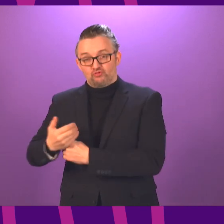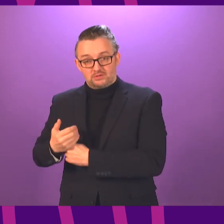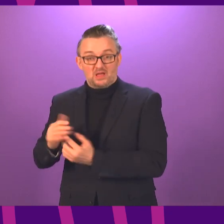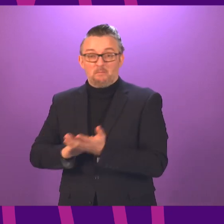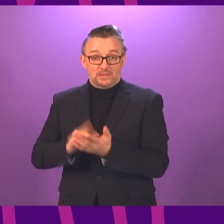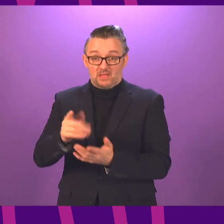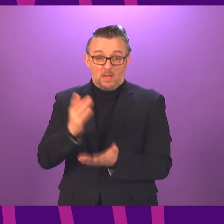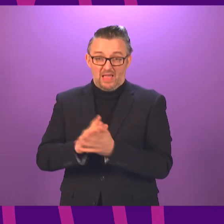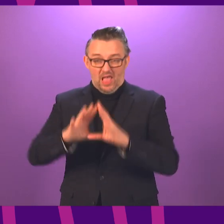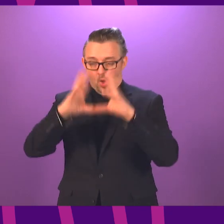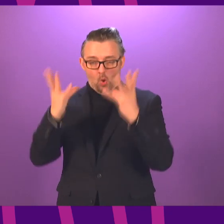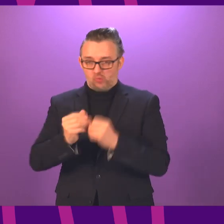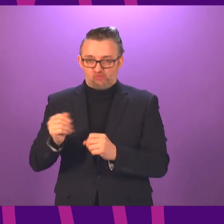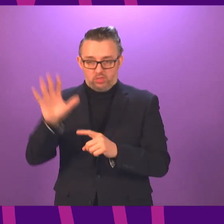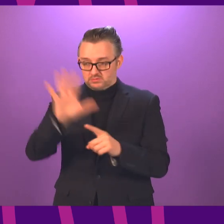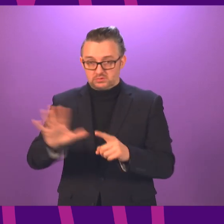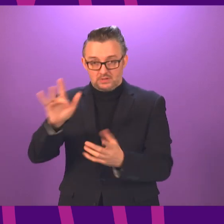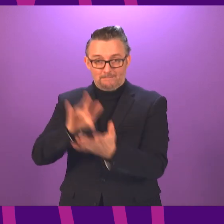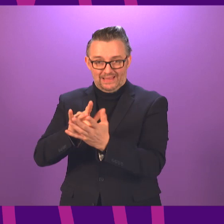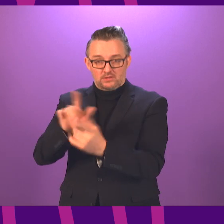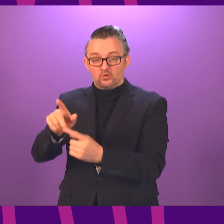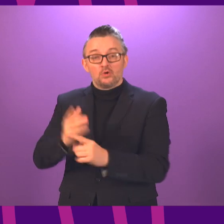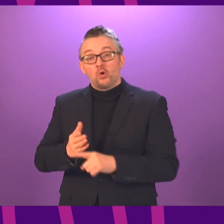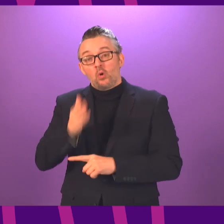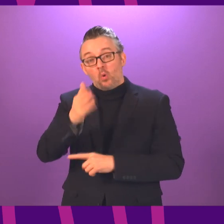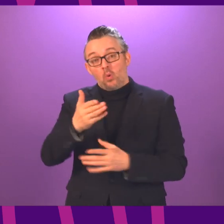whole of mainland Scotland—should not go into work, even if they have had one dose